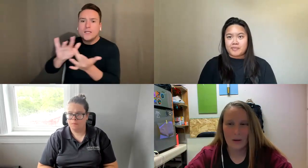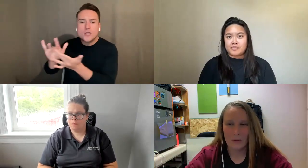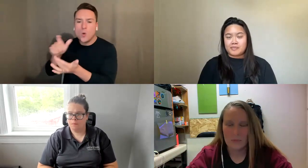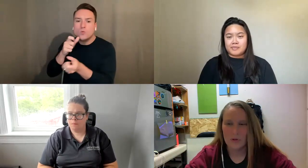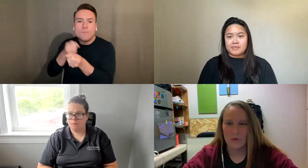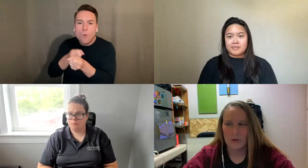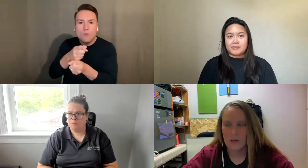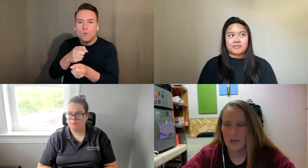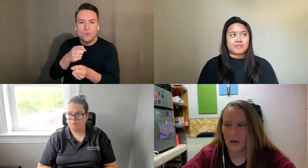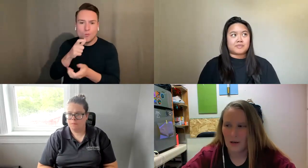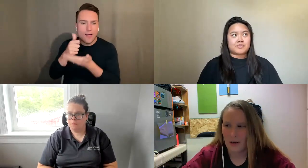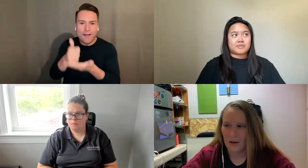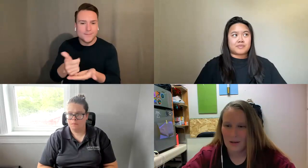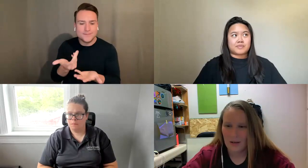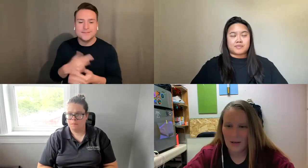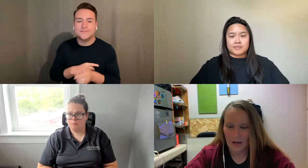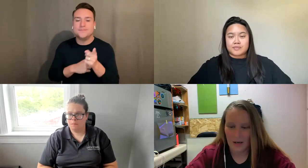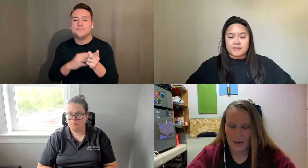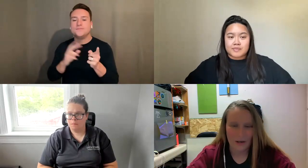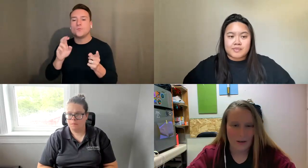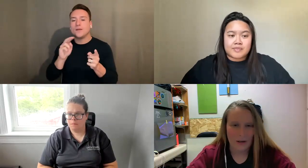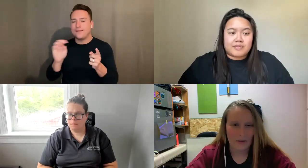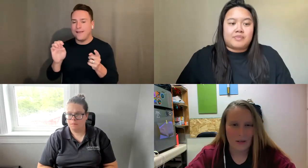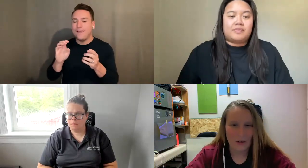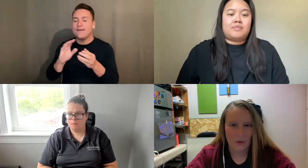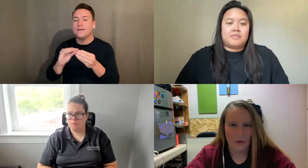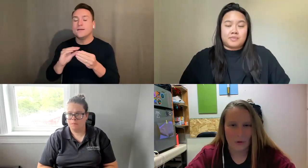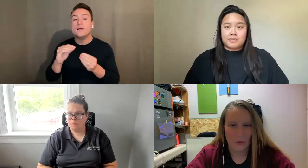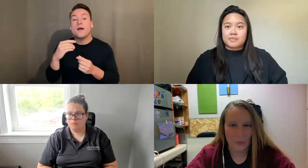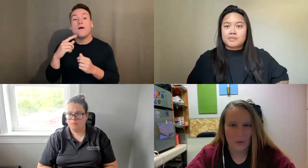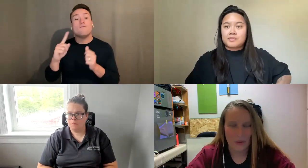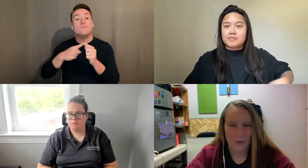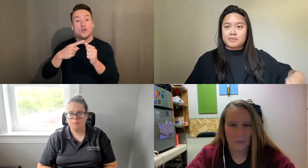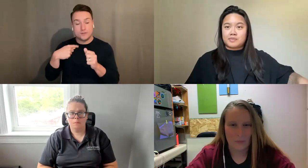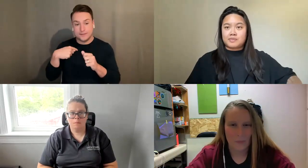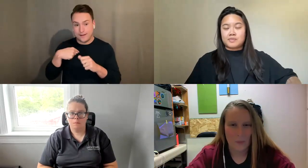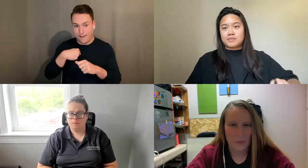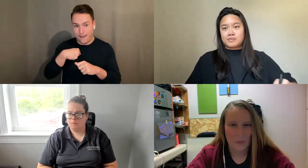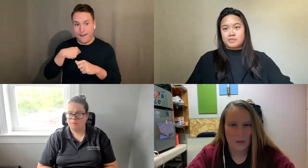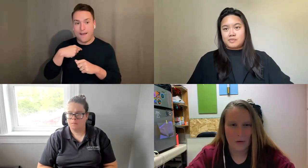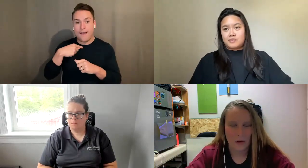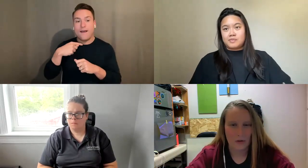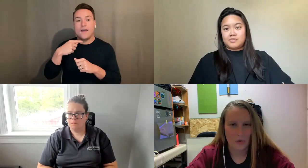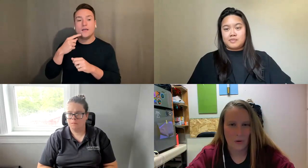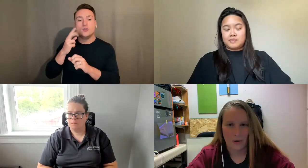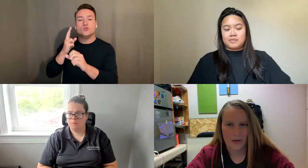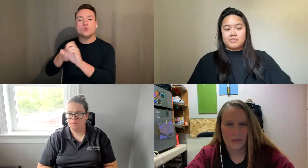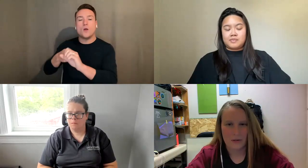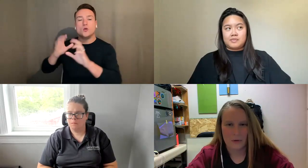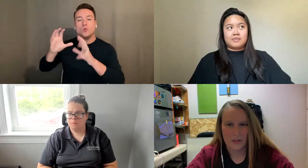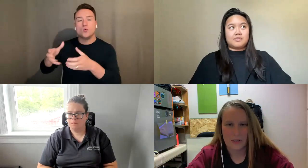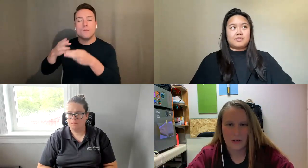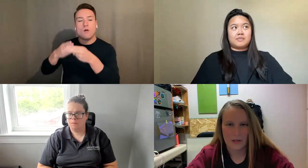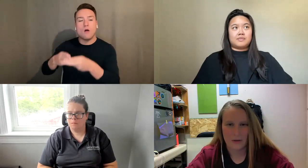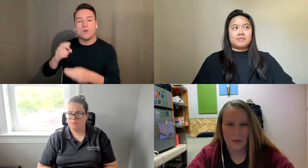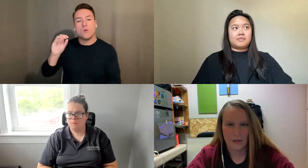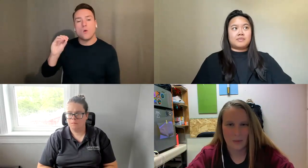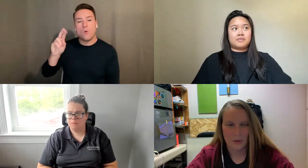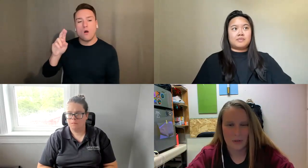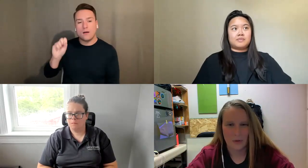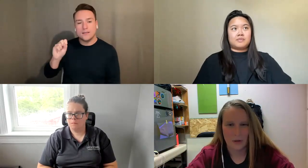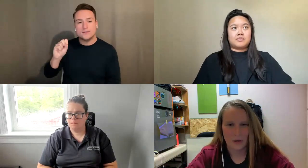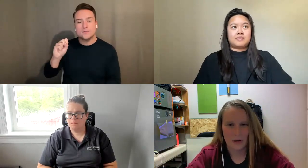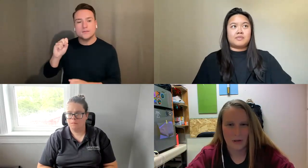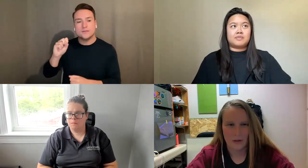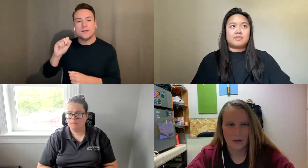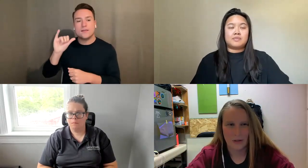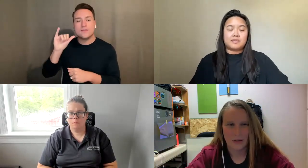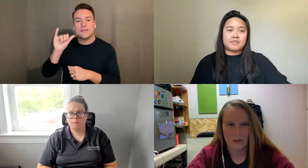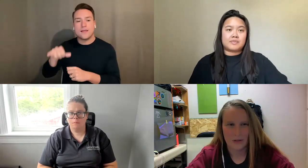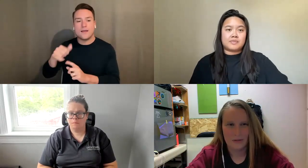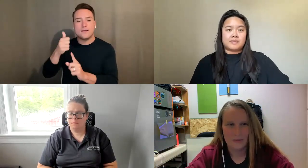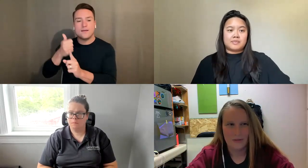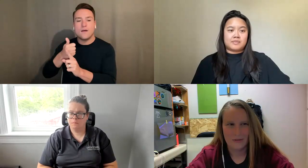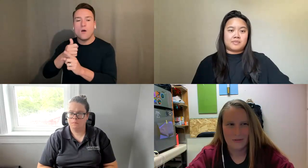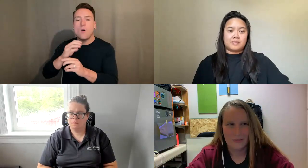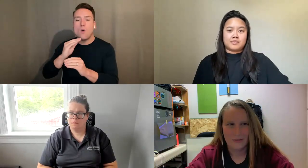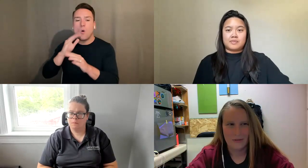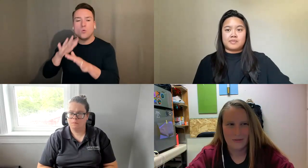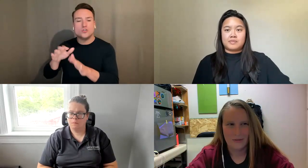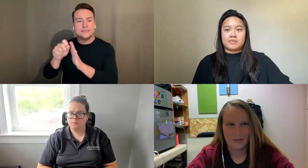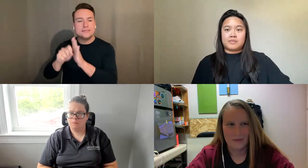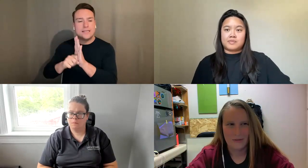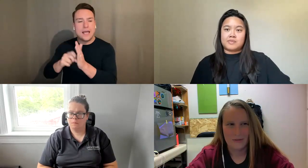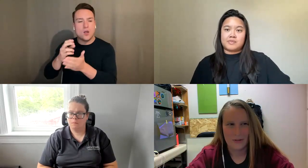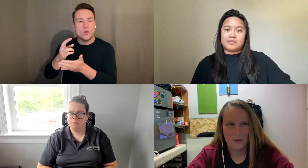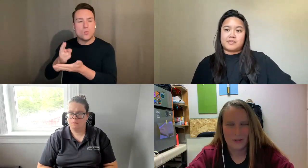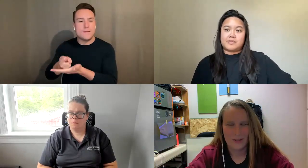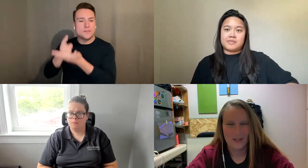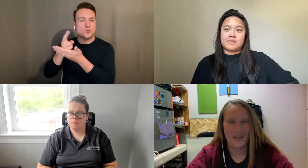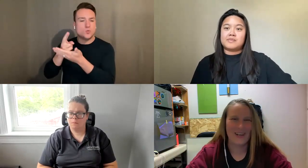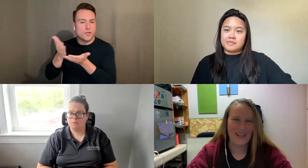So first I got in with a group called ORS, ocean state redhibitory service.